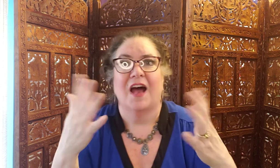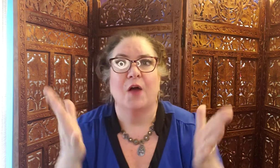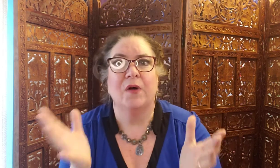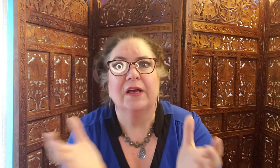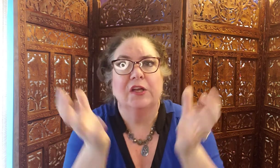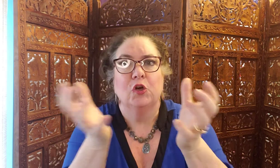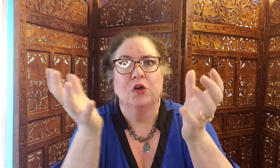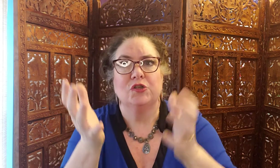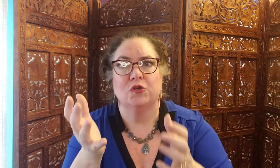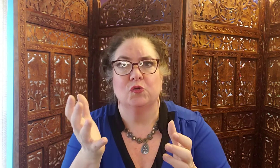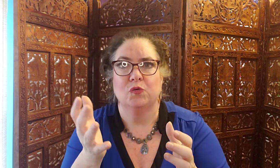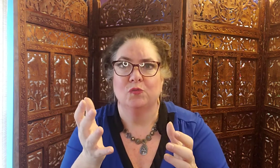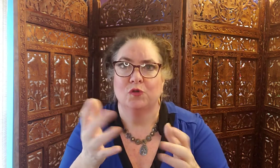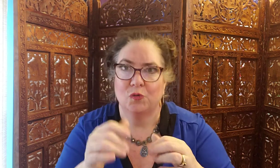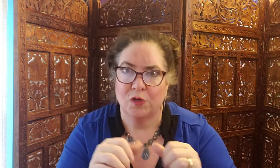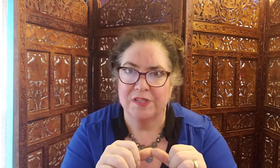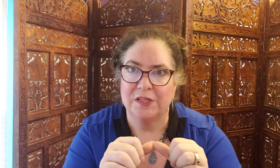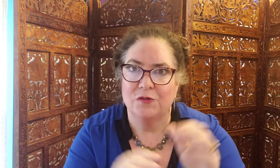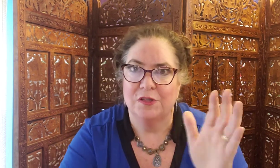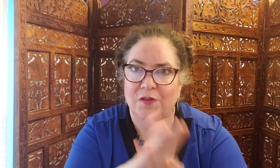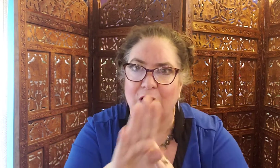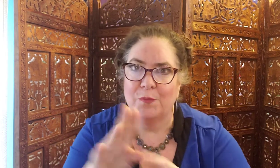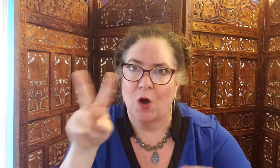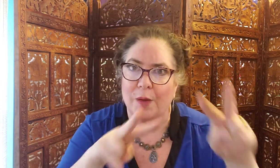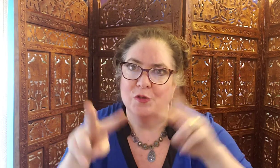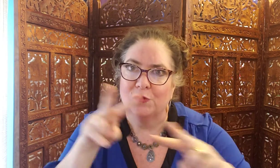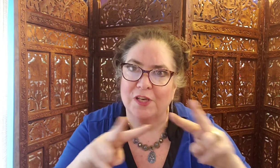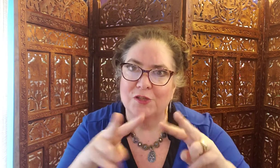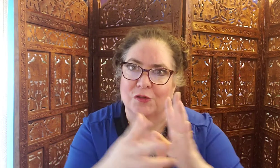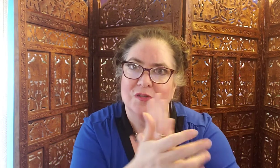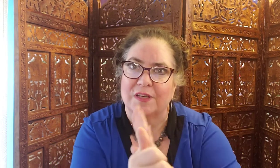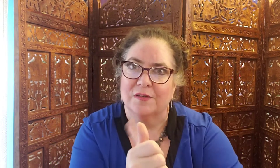I want to encourage you to continue to develop your observational skills.